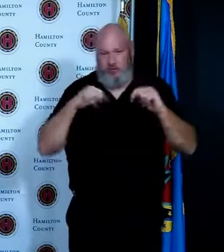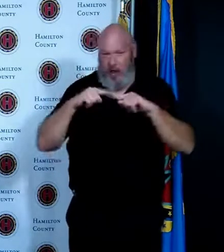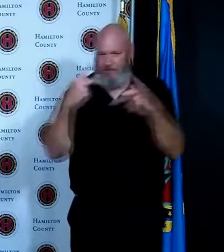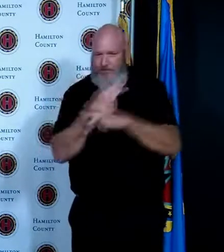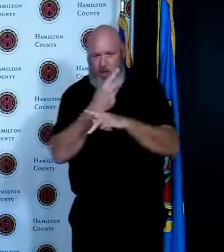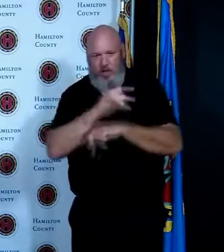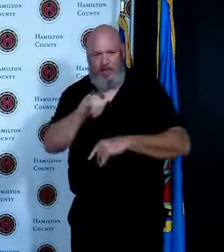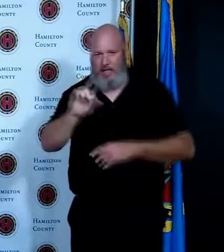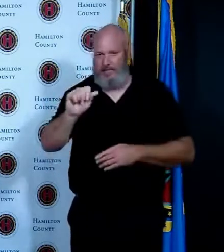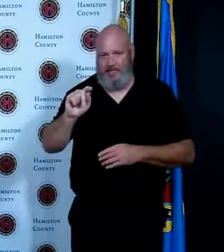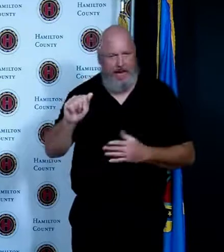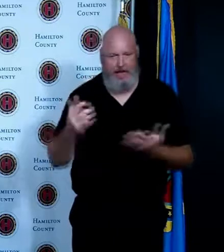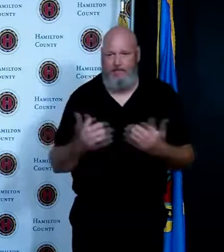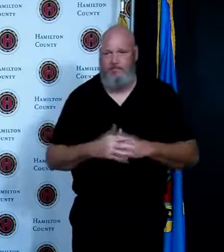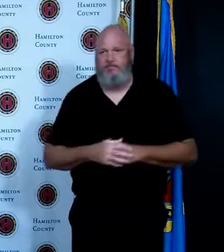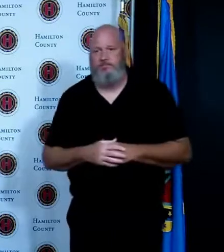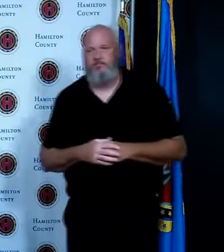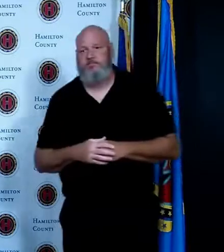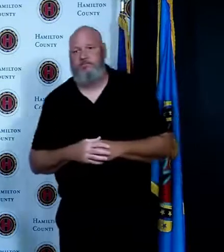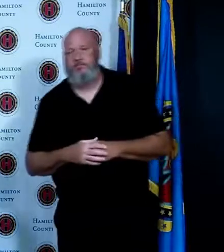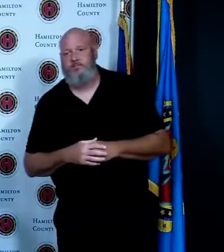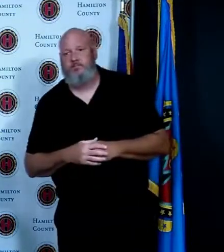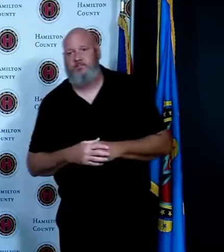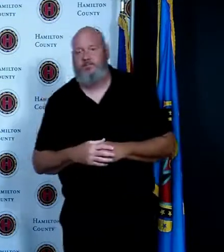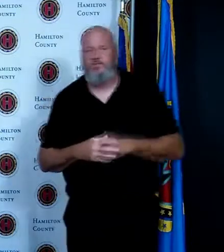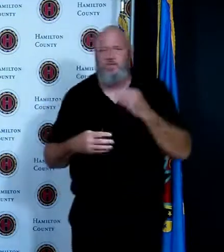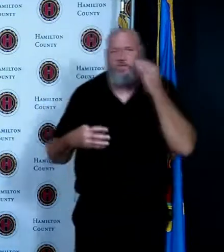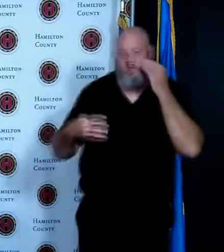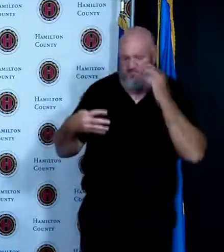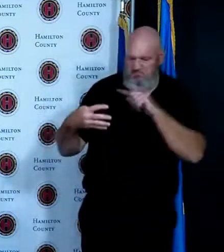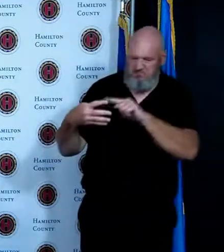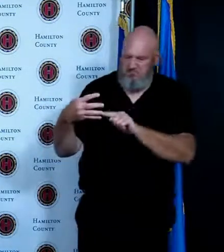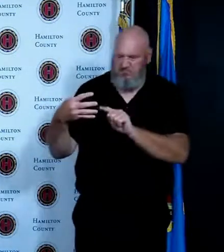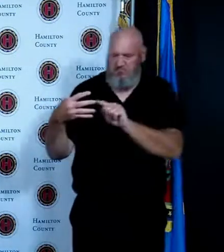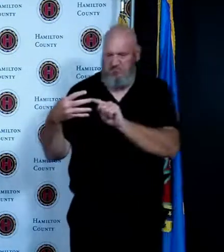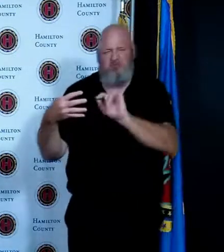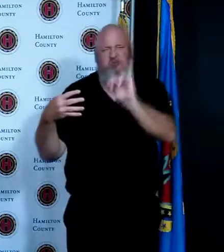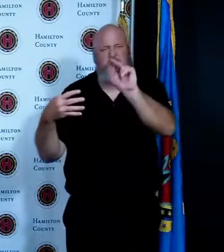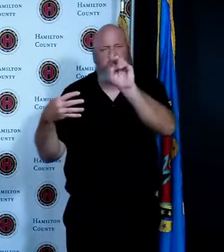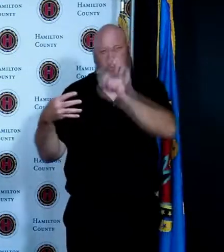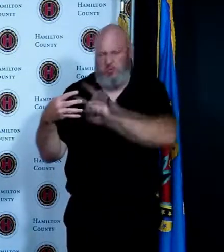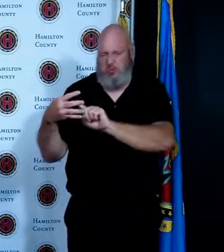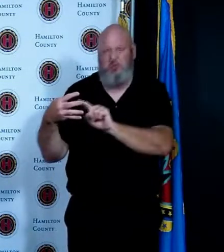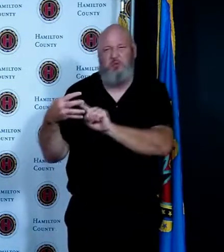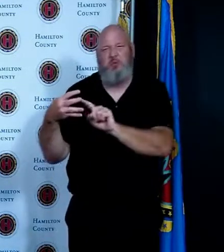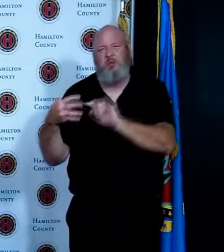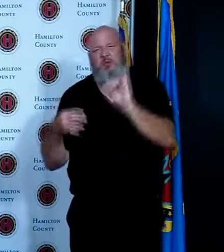intensive care unit admissions now we're at about 55 for reference our last peak